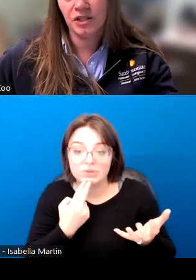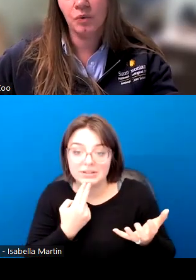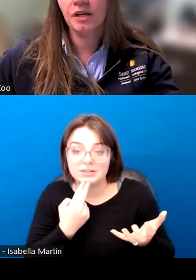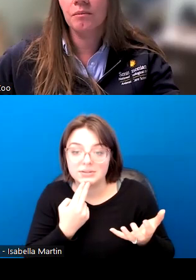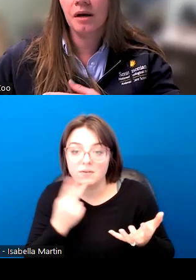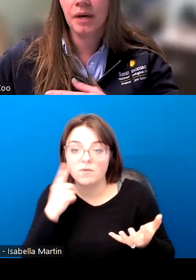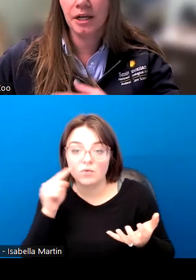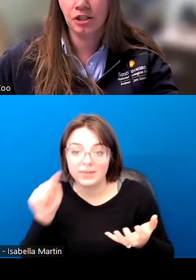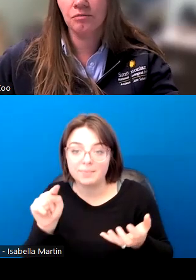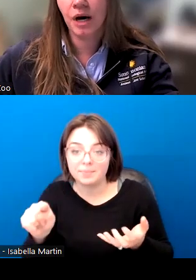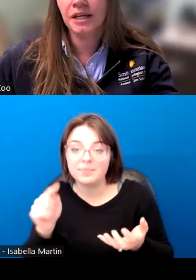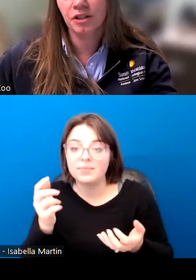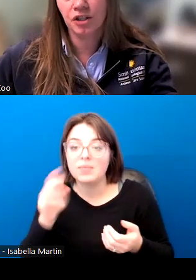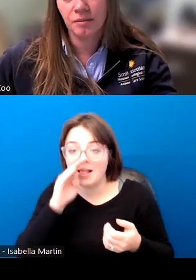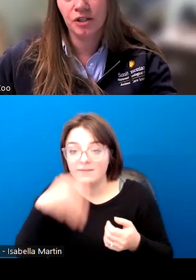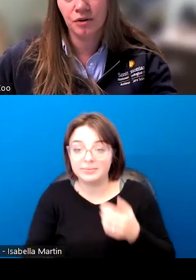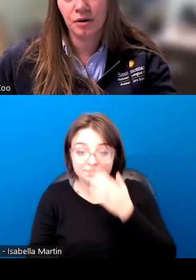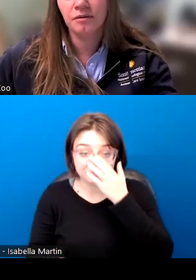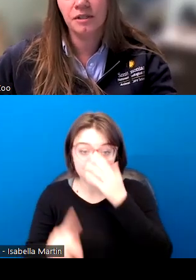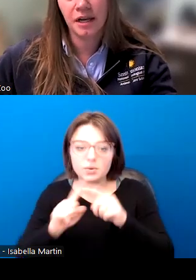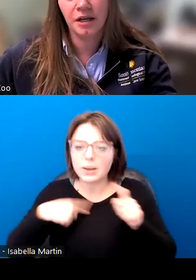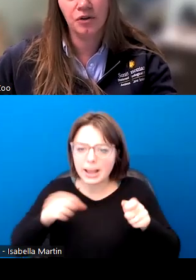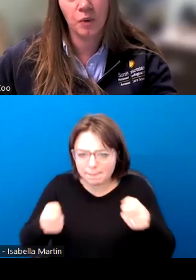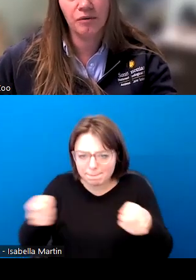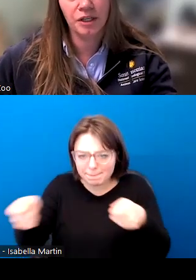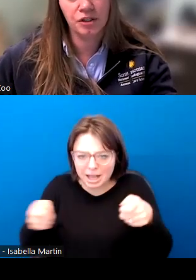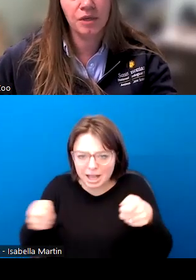So that we can manage body condition and make sure they're staying at a good weight range and